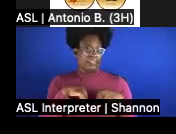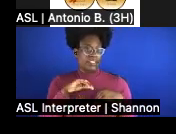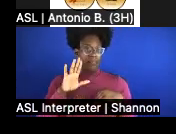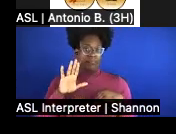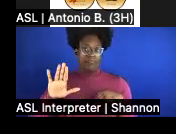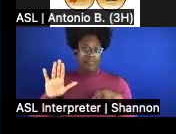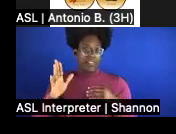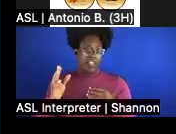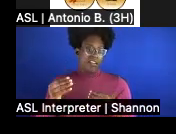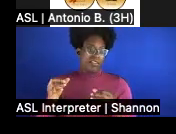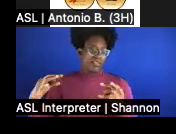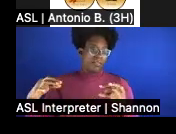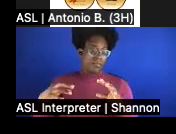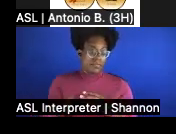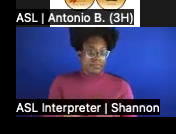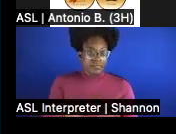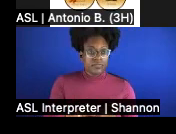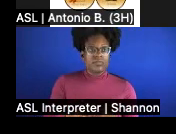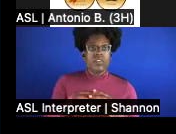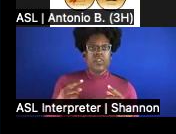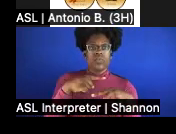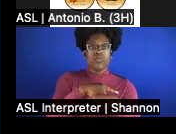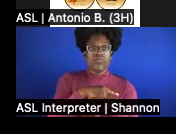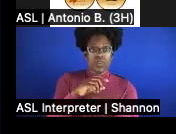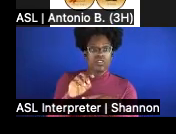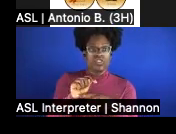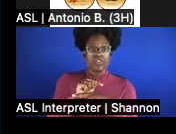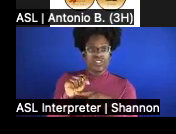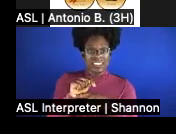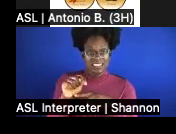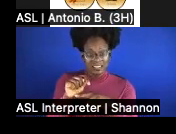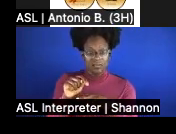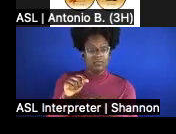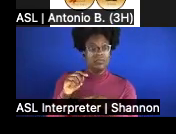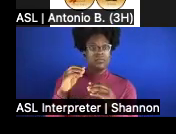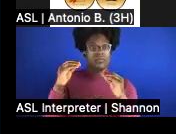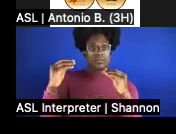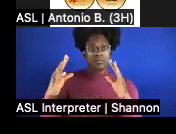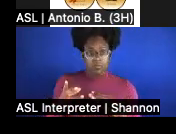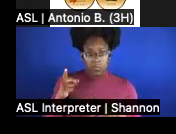saw much more positive numbers with attempts in the 60s. These numbers are for revision at large,